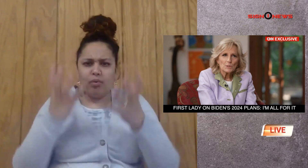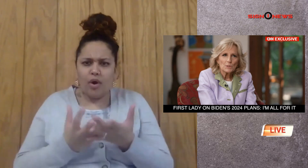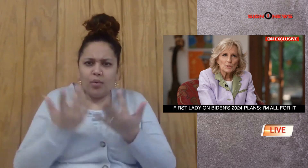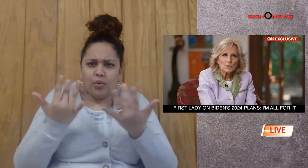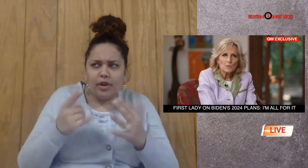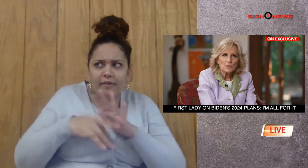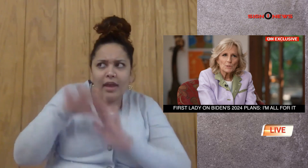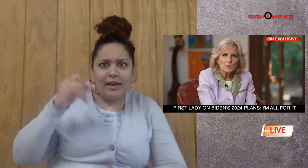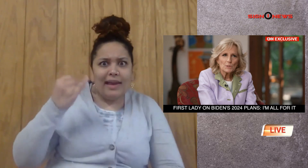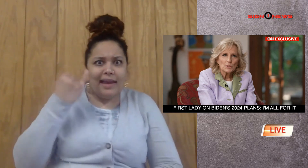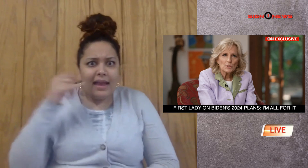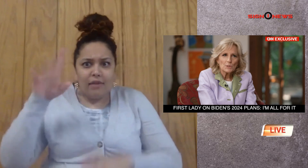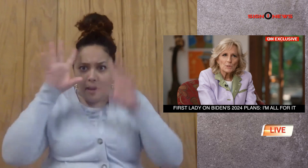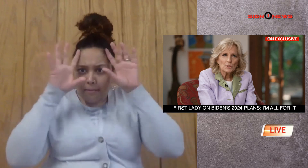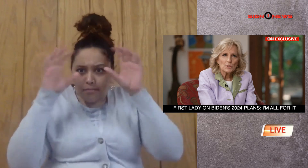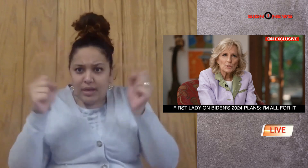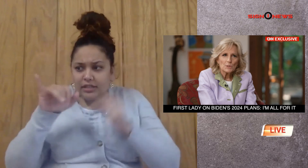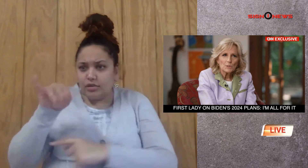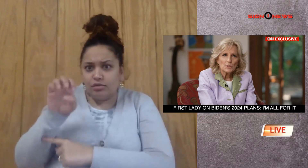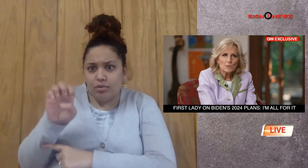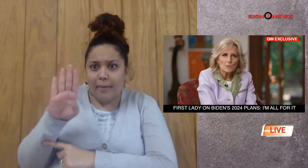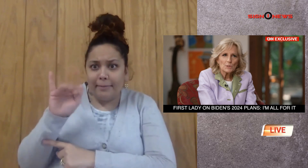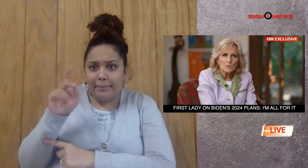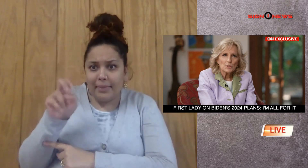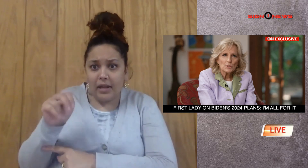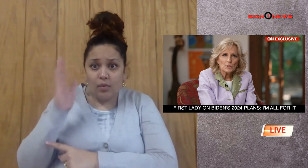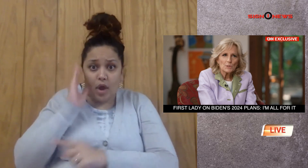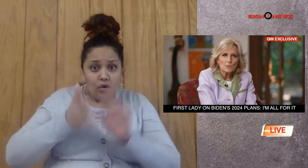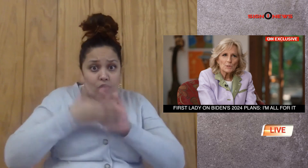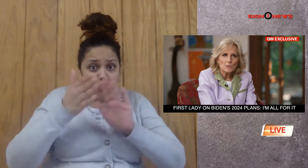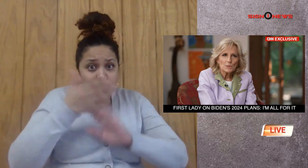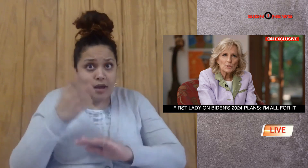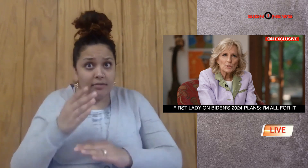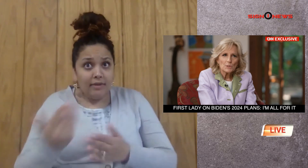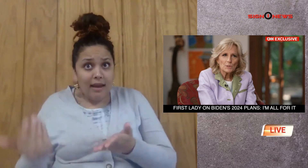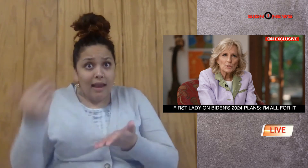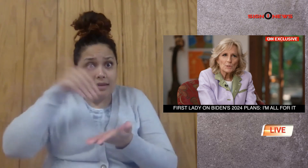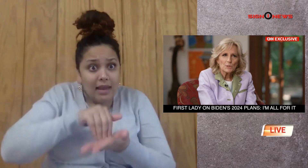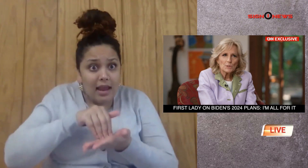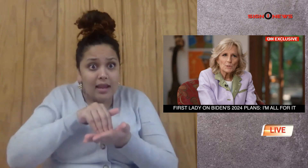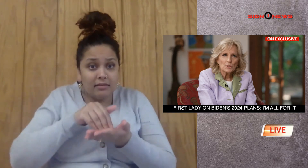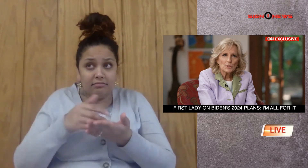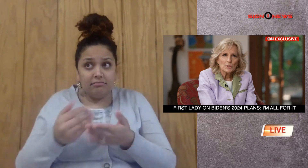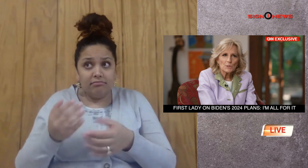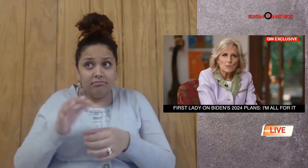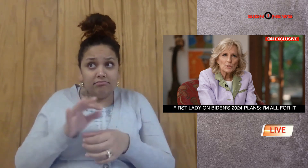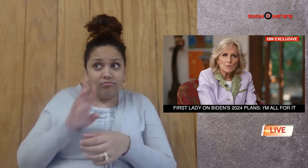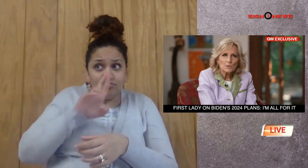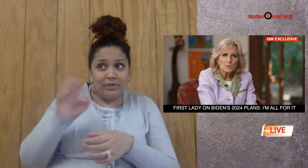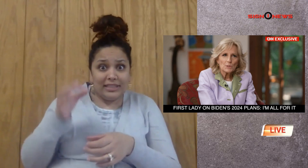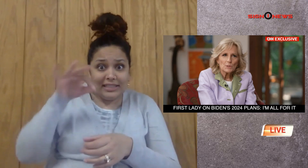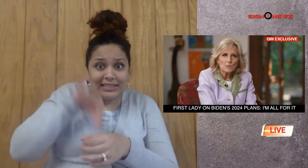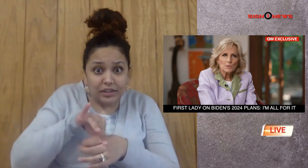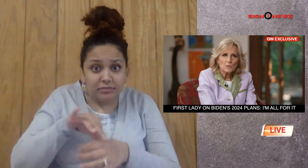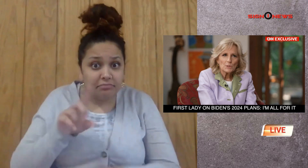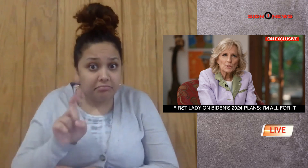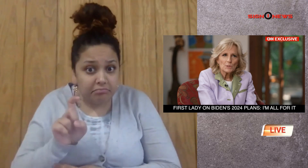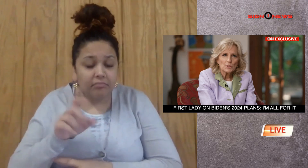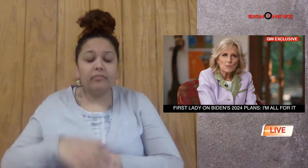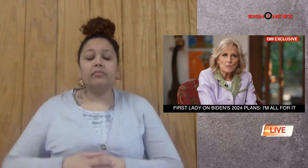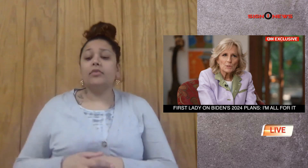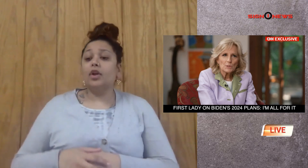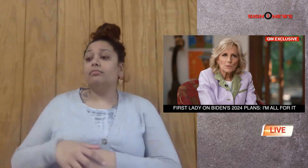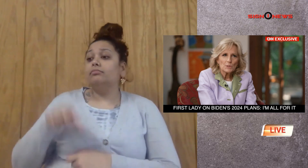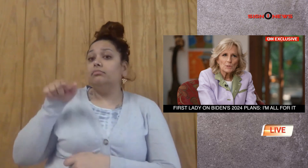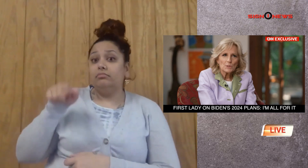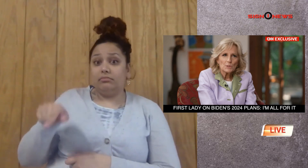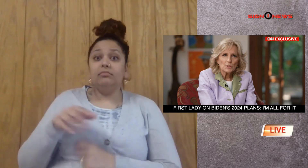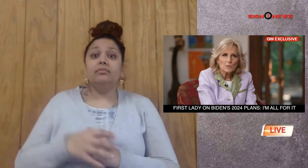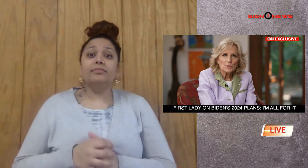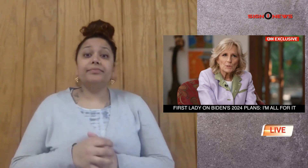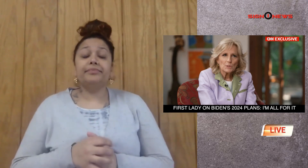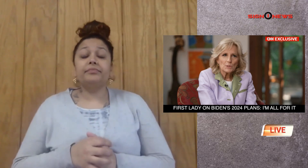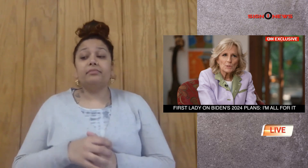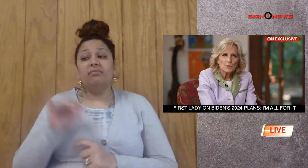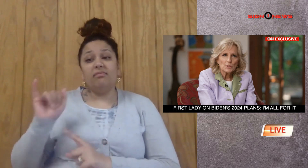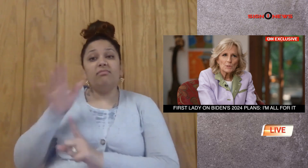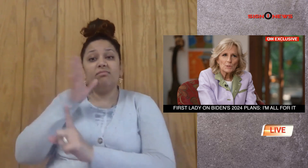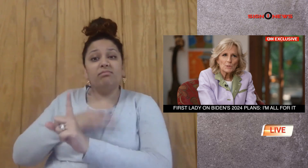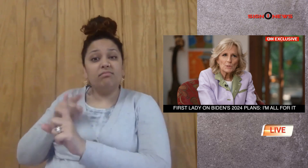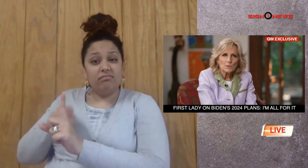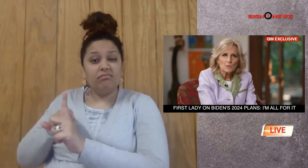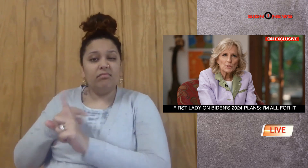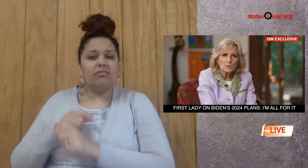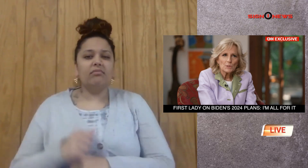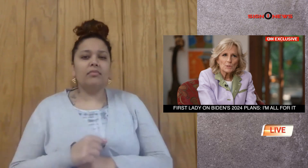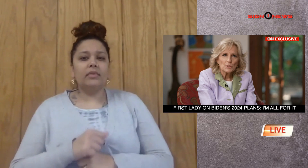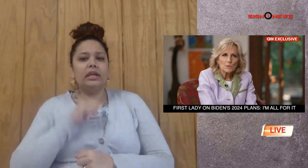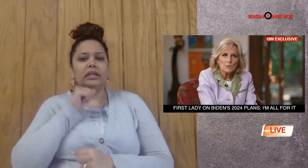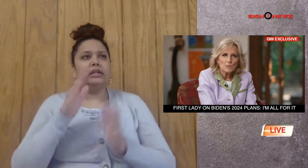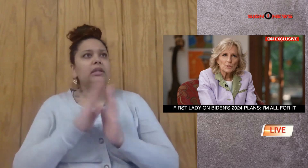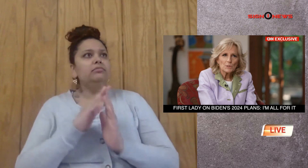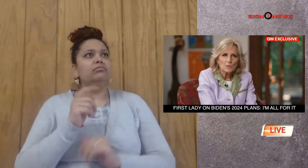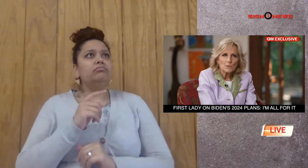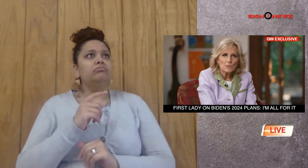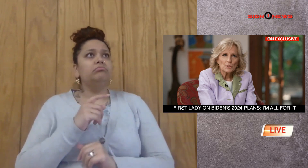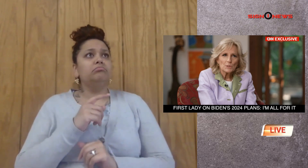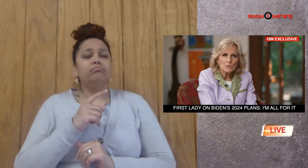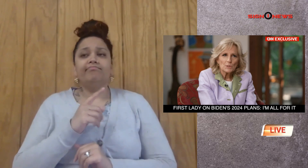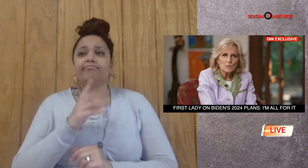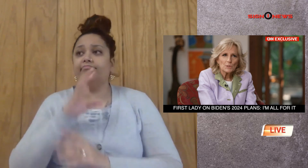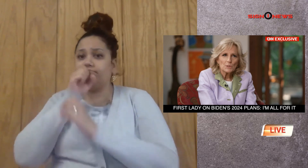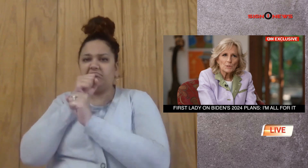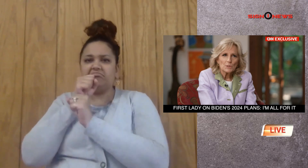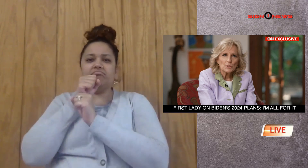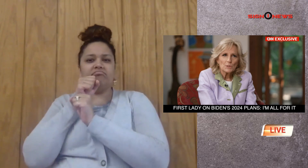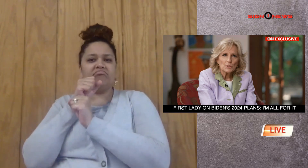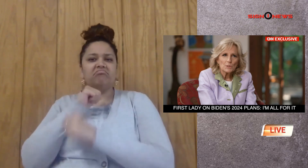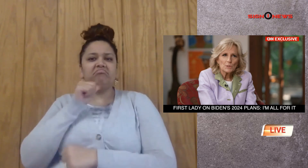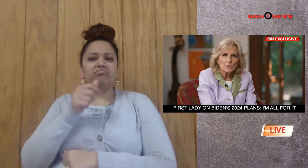will run for reelection